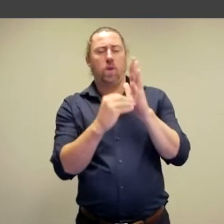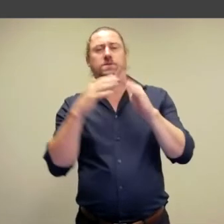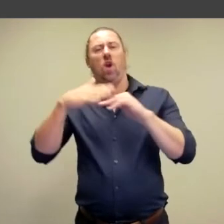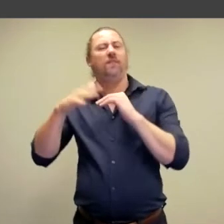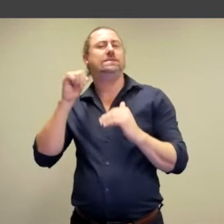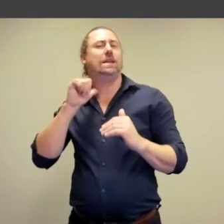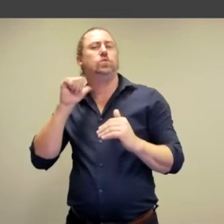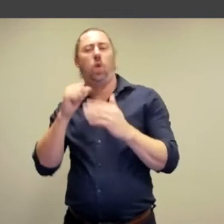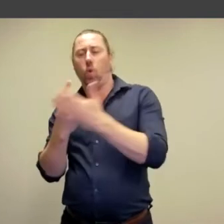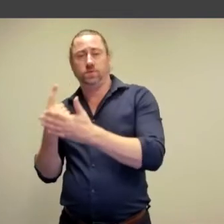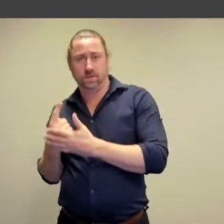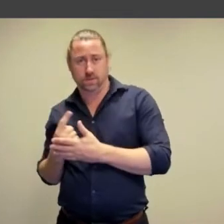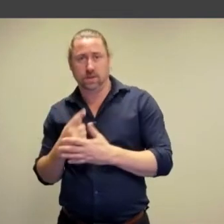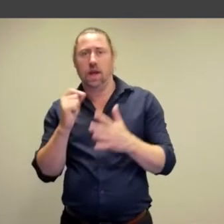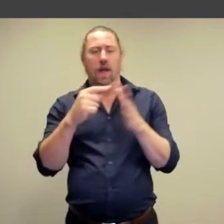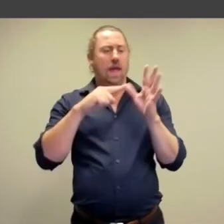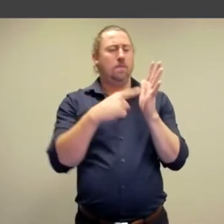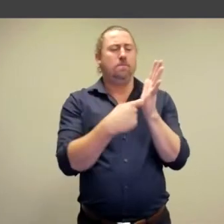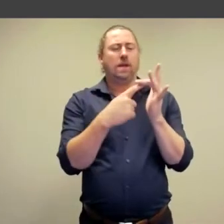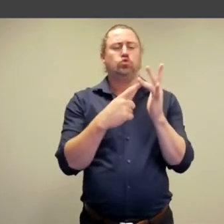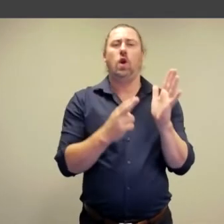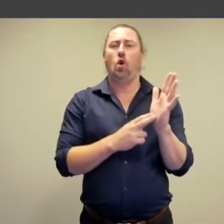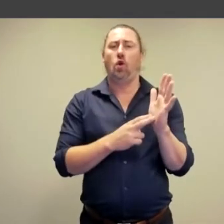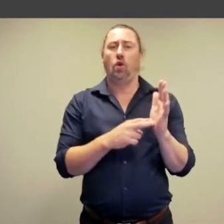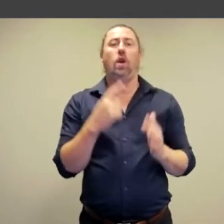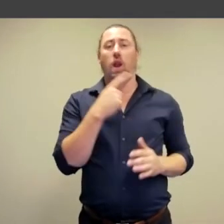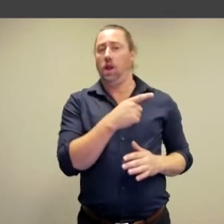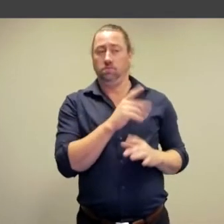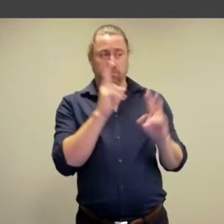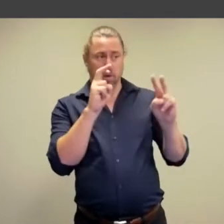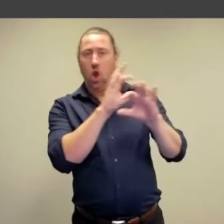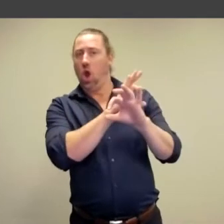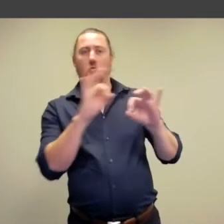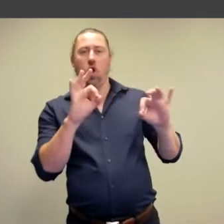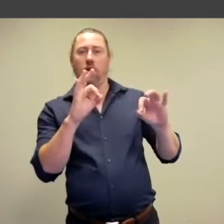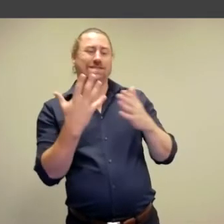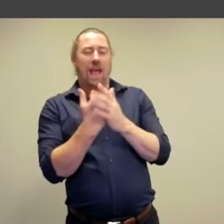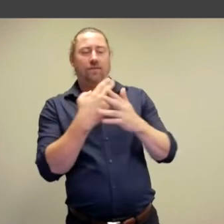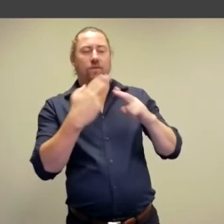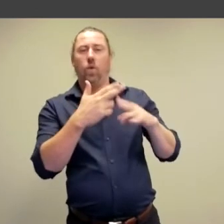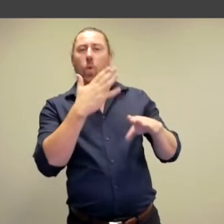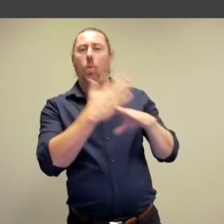and Patreon added a not